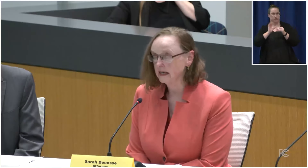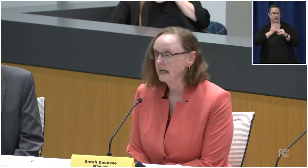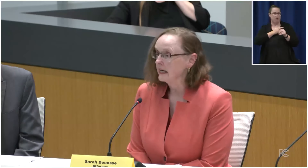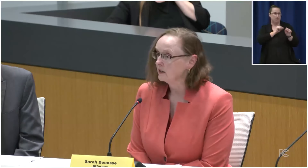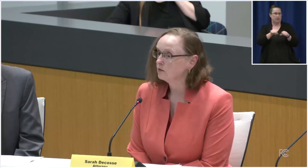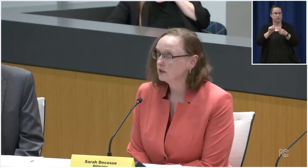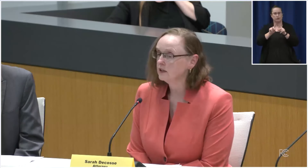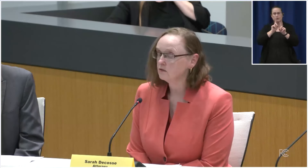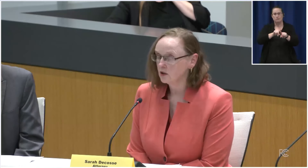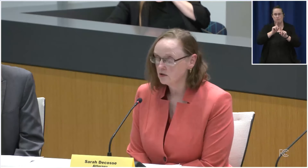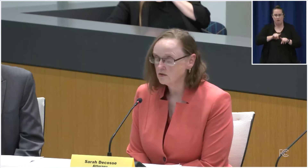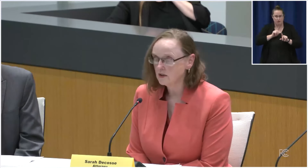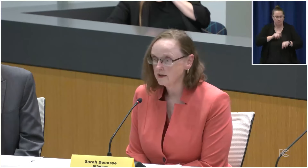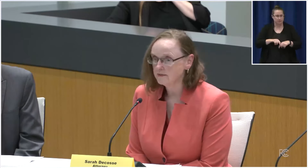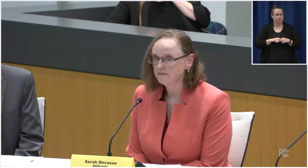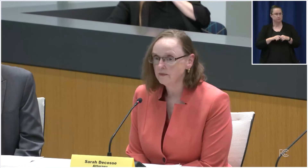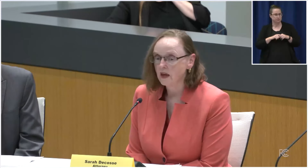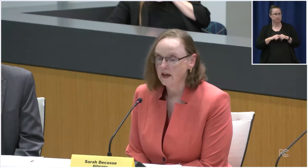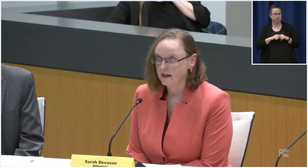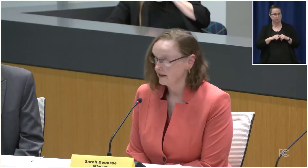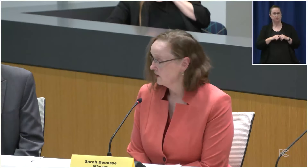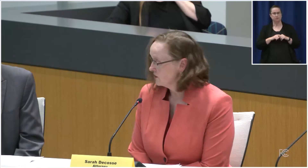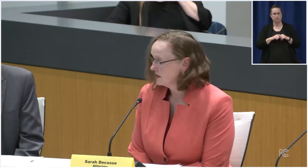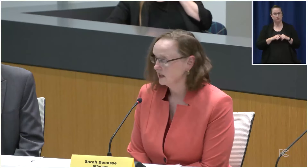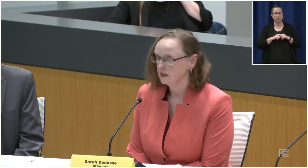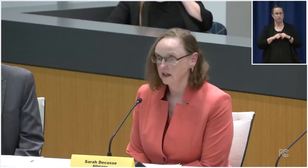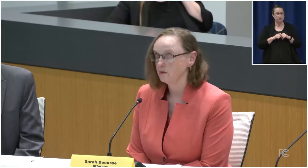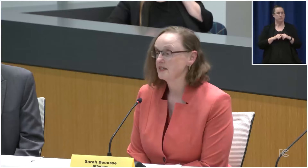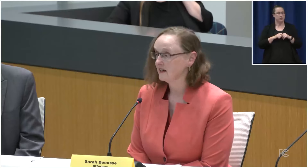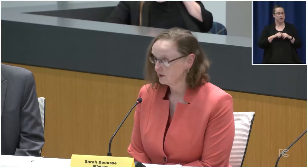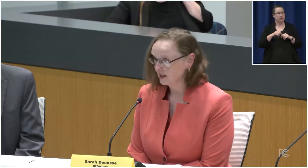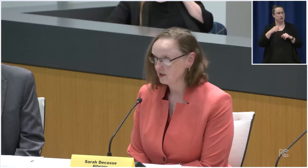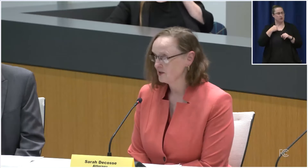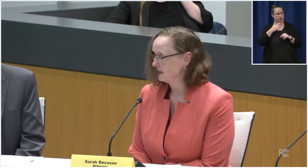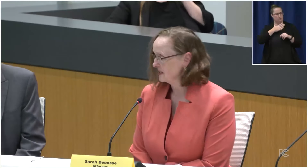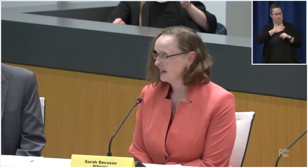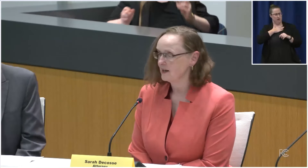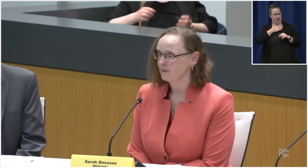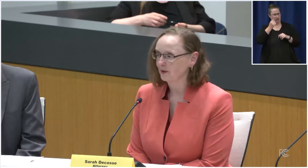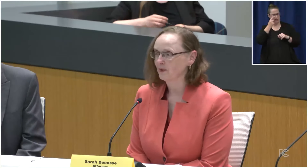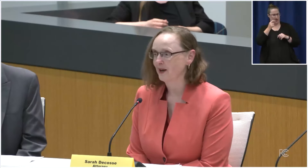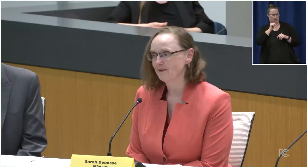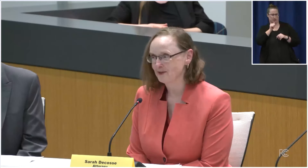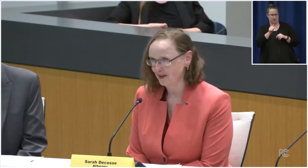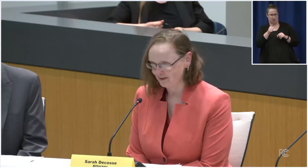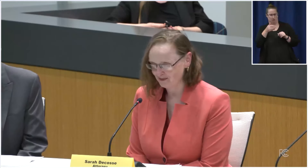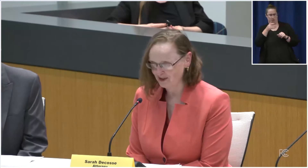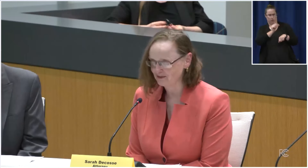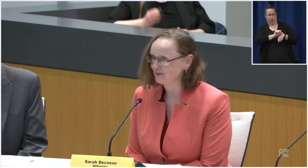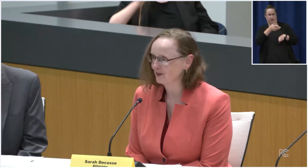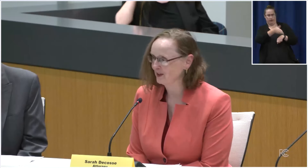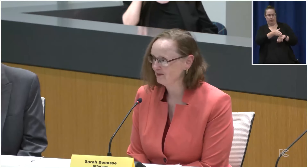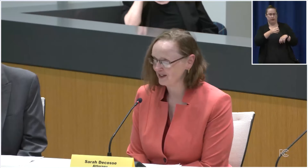THOSE CASES. SO WE'RE DELIGHTED WITH THE ACTIVITY ON THE LINE. AND OUR ABILITY TO RESPOND.